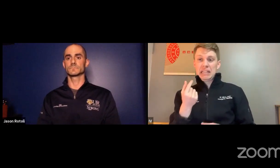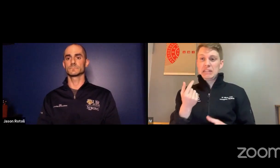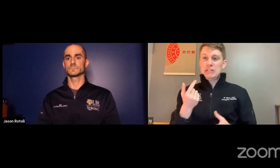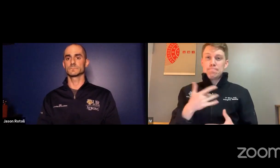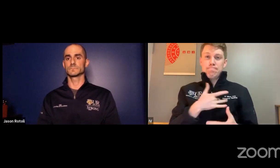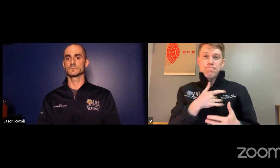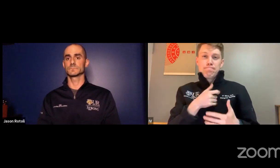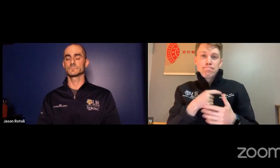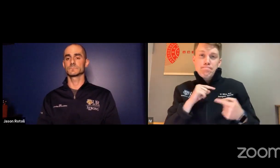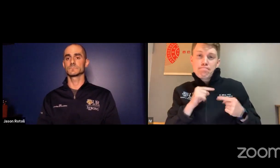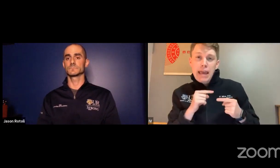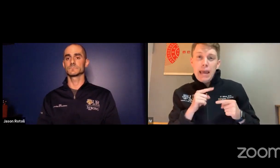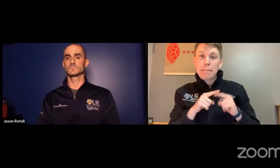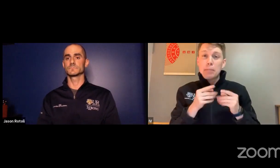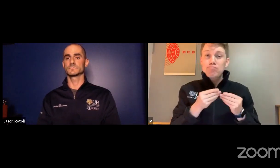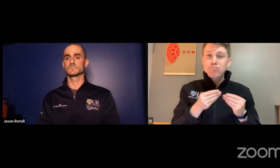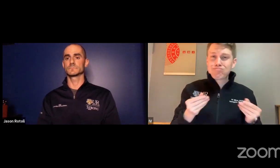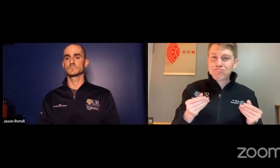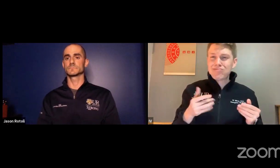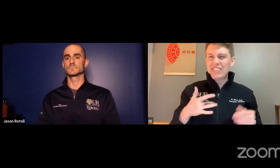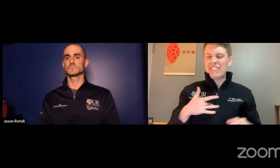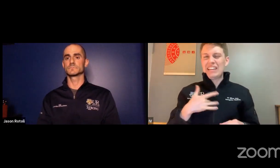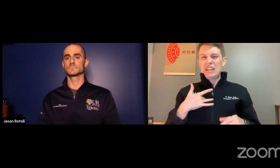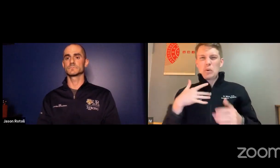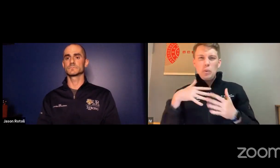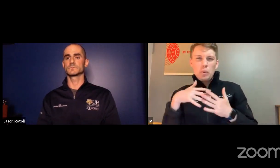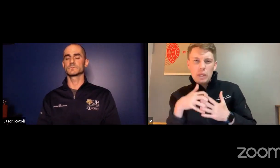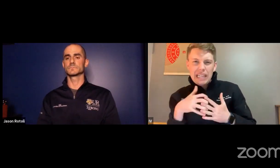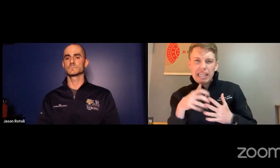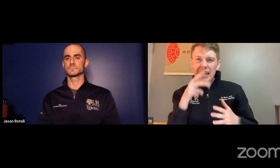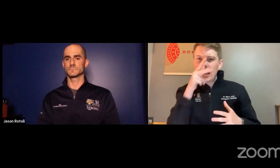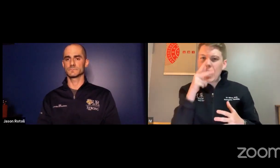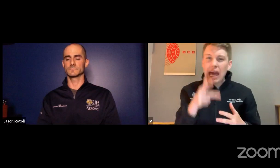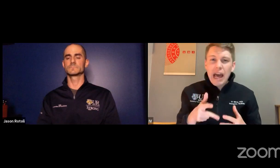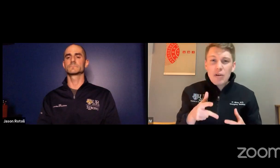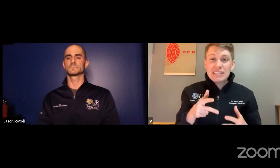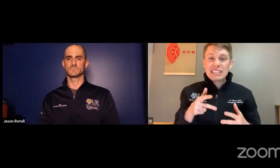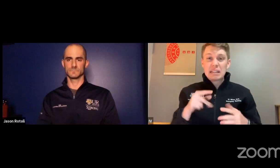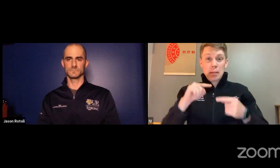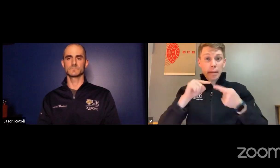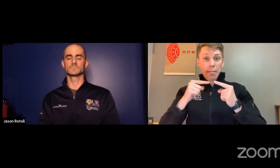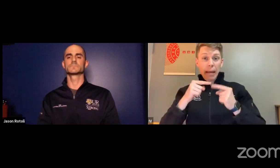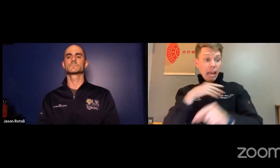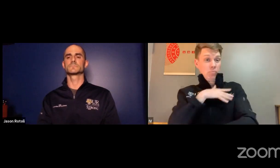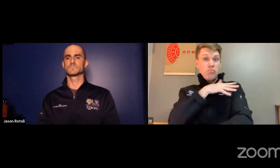Maybe someone has passed out. Those are the kind of symptoms that you see in men.